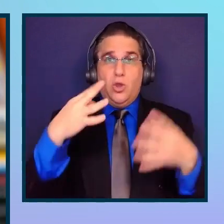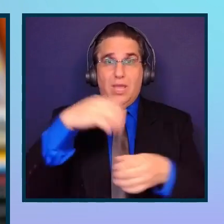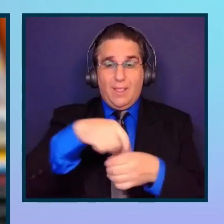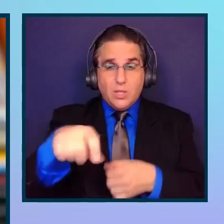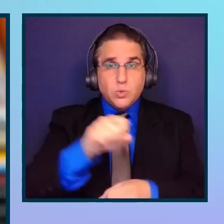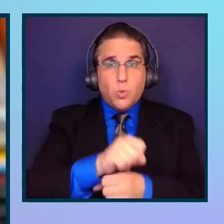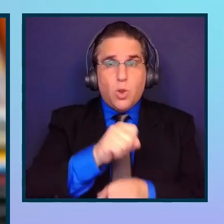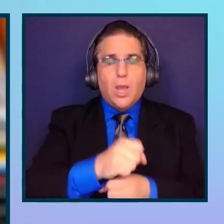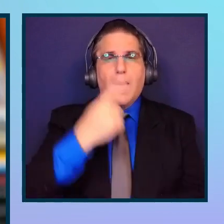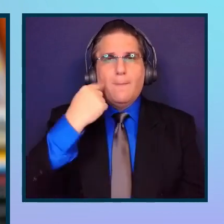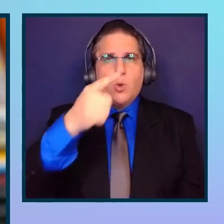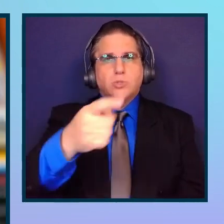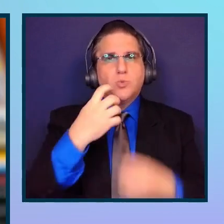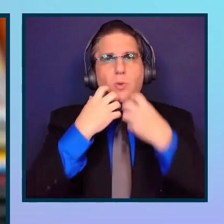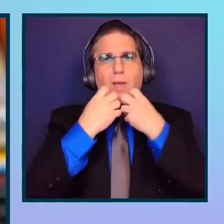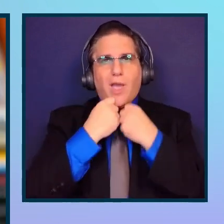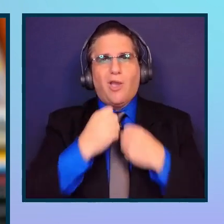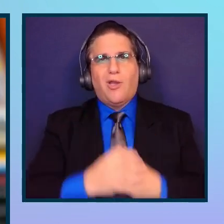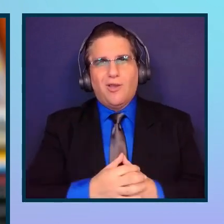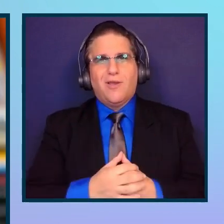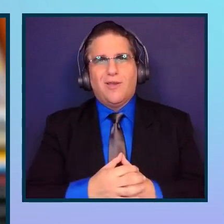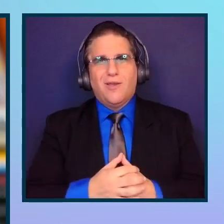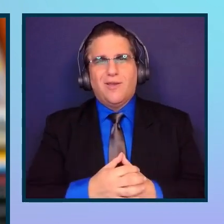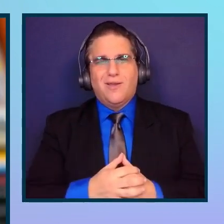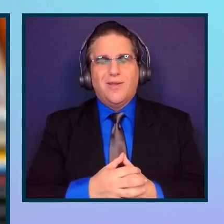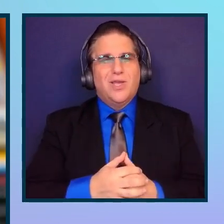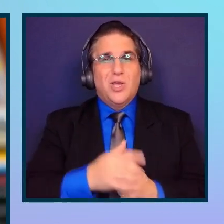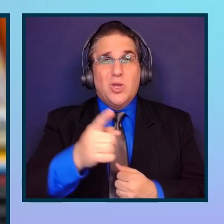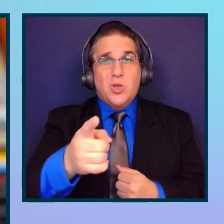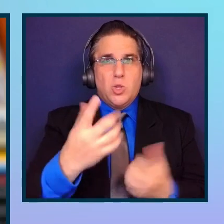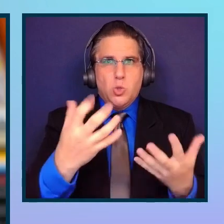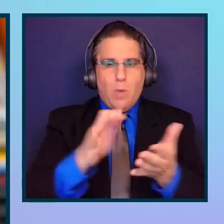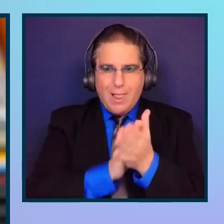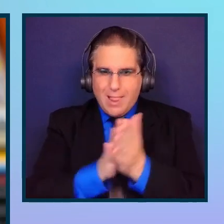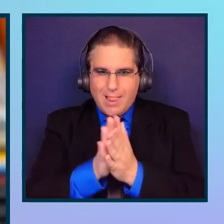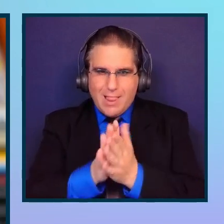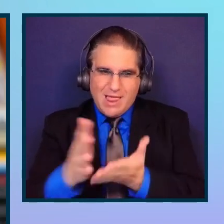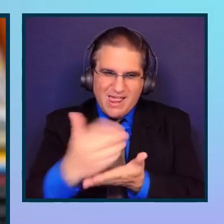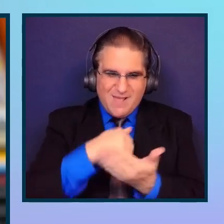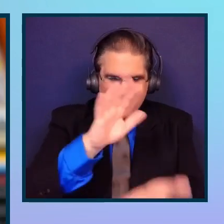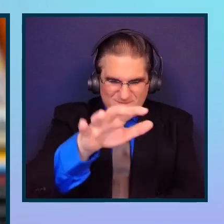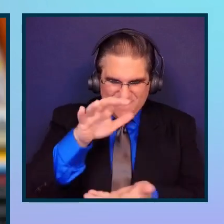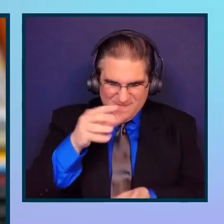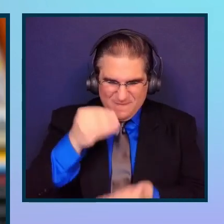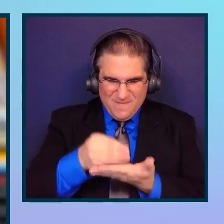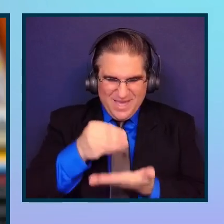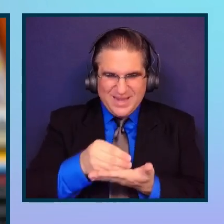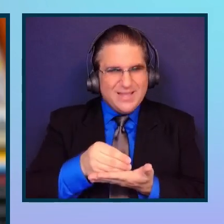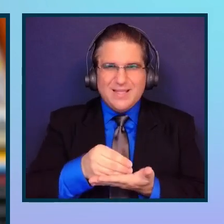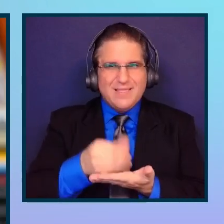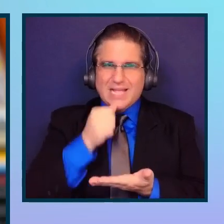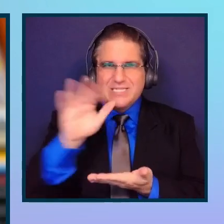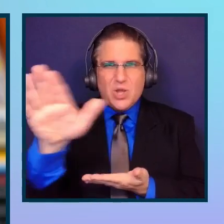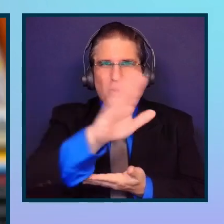had a shot at Goldman Sachs to make a billion dollars, that wasn't on your agenda. You wanna do the right thing in the right way.